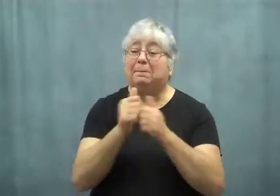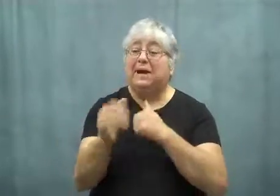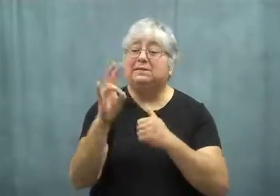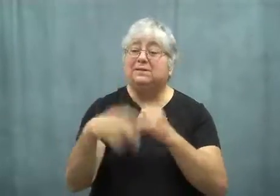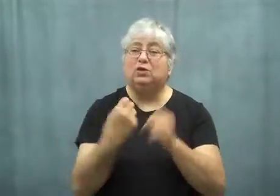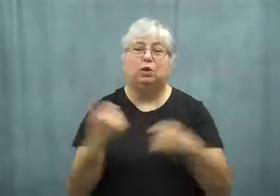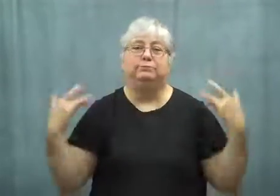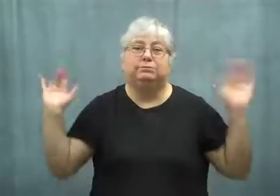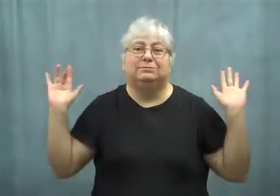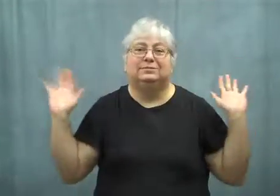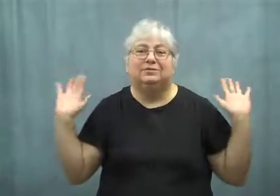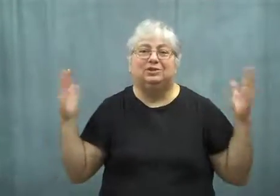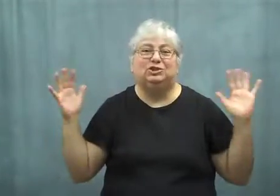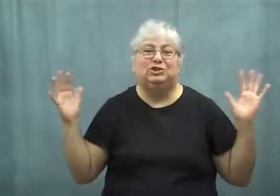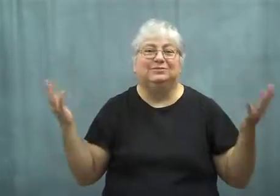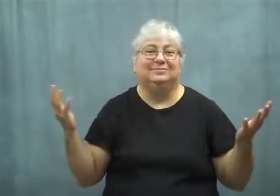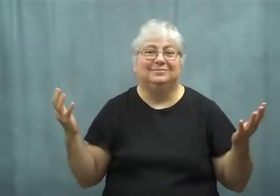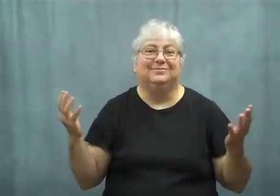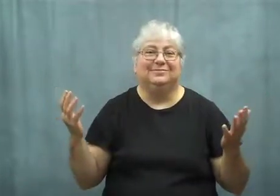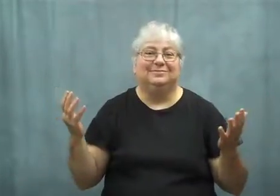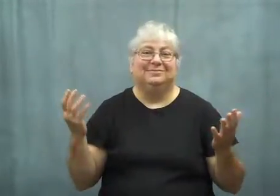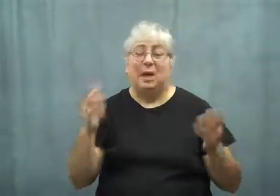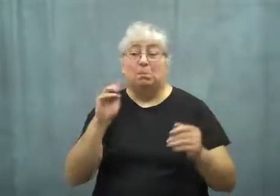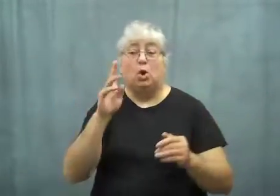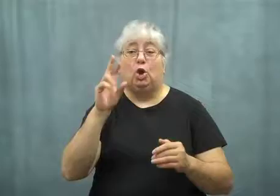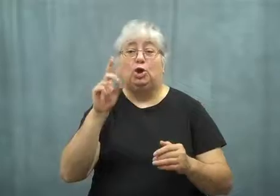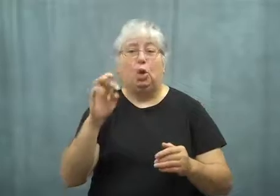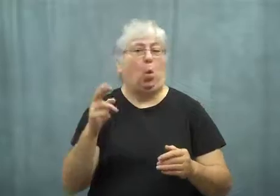Once that period passes, the criminal cannot be charged, he gets away with it.